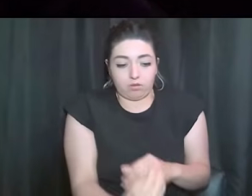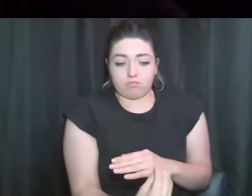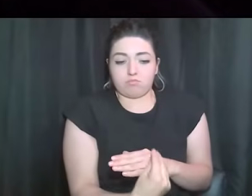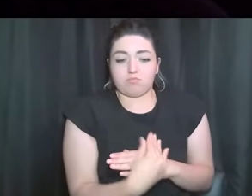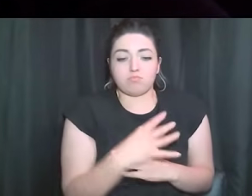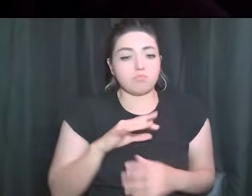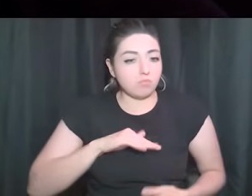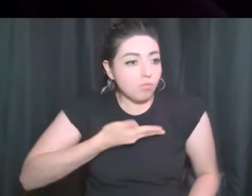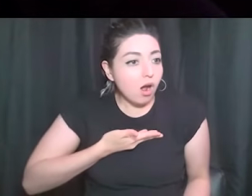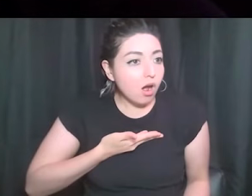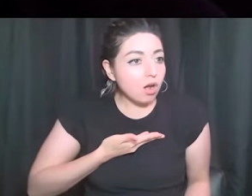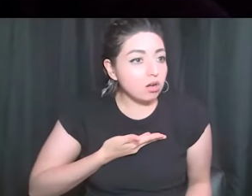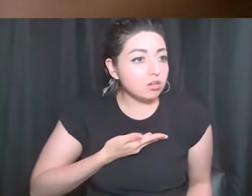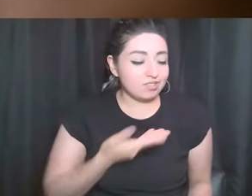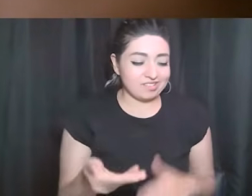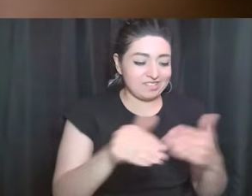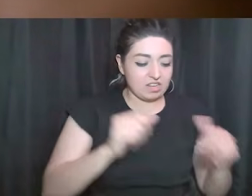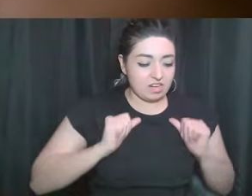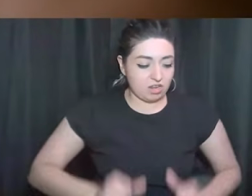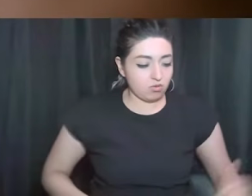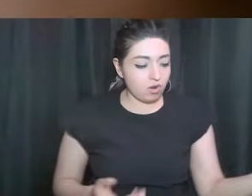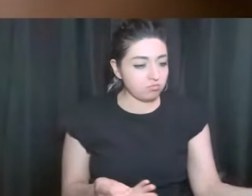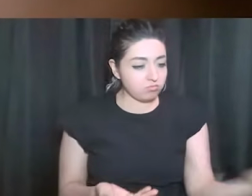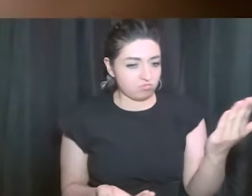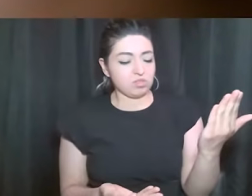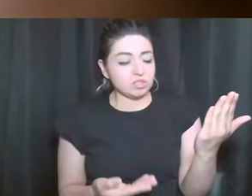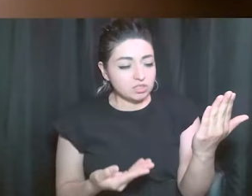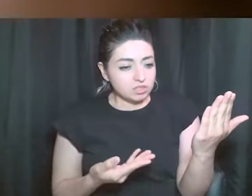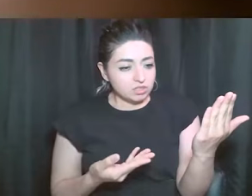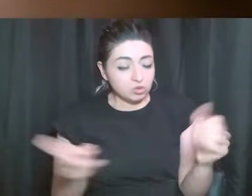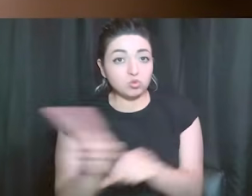I thought you were trying to get a rise out of me. To flaunt that android's death in my face.